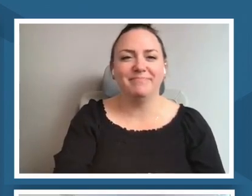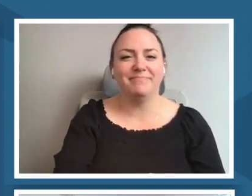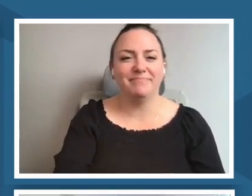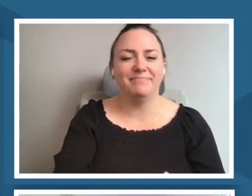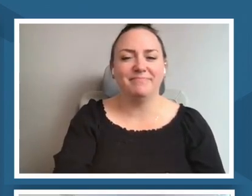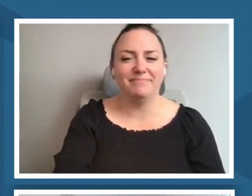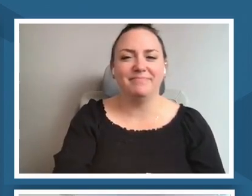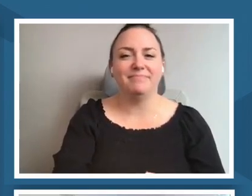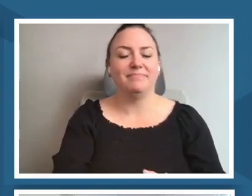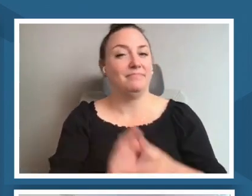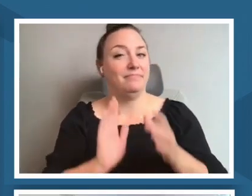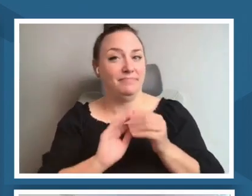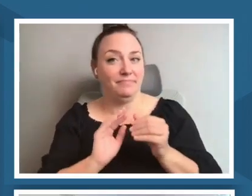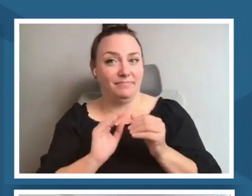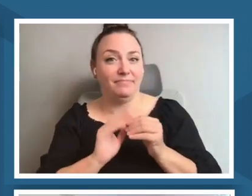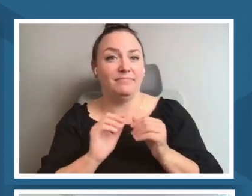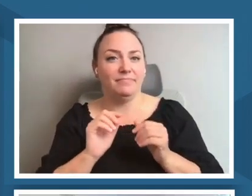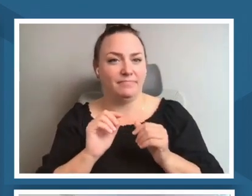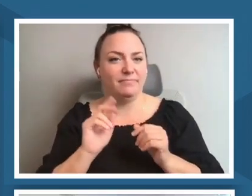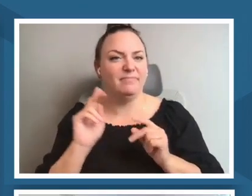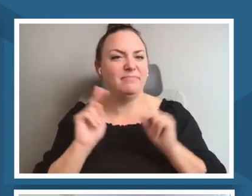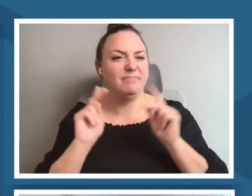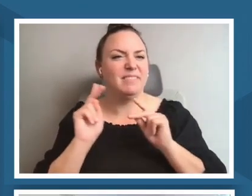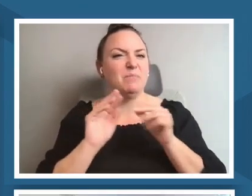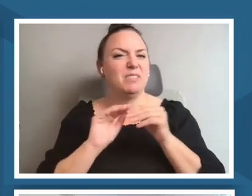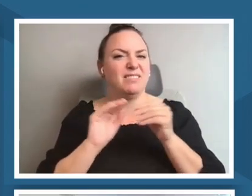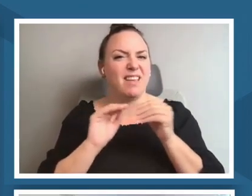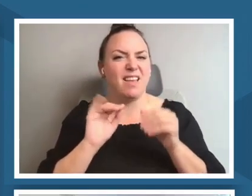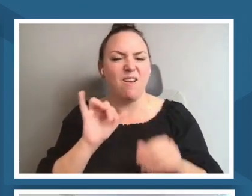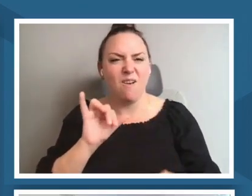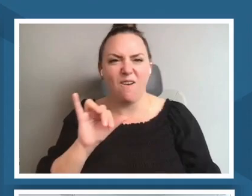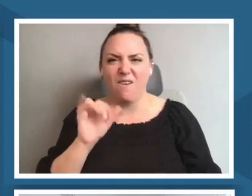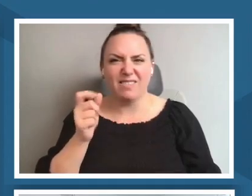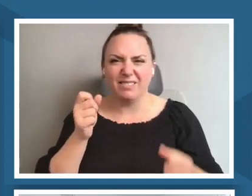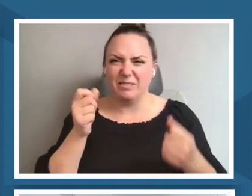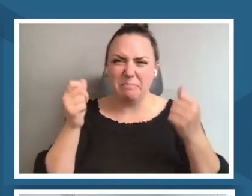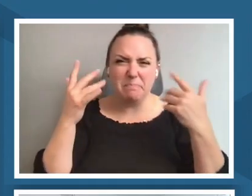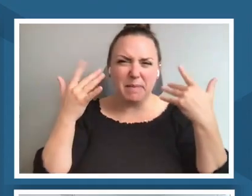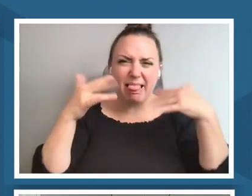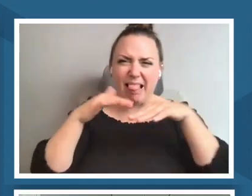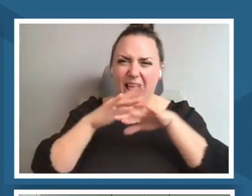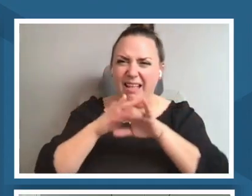are like they're such a blend of ideas in